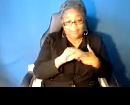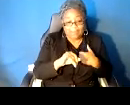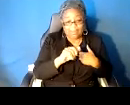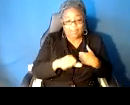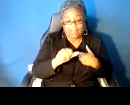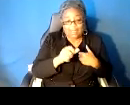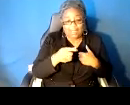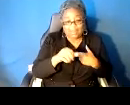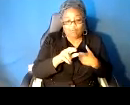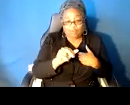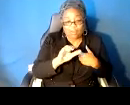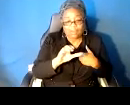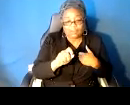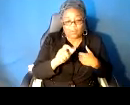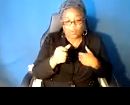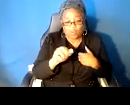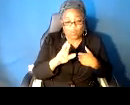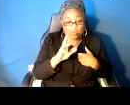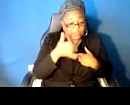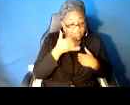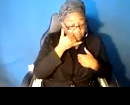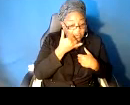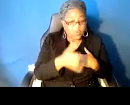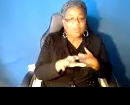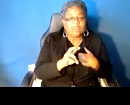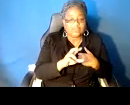or phone number, 651-523-6386.